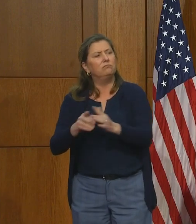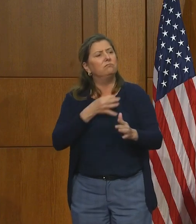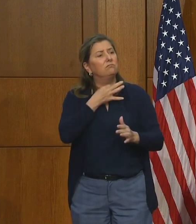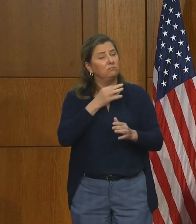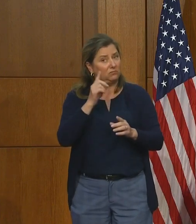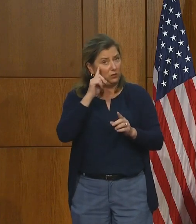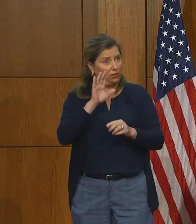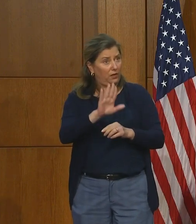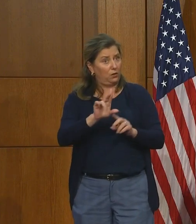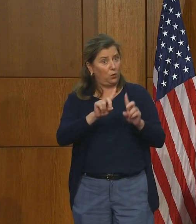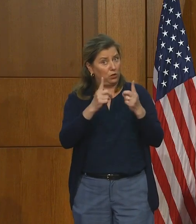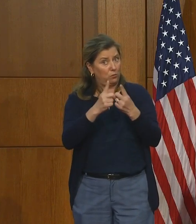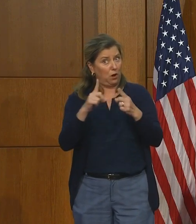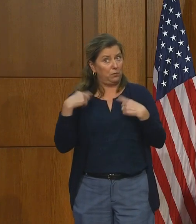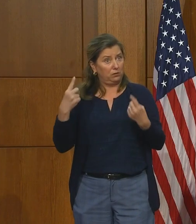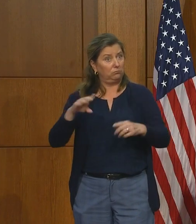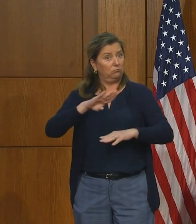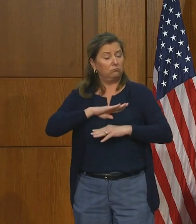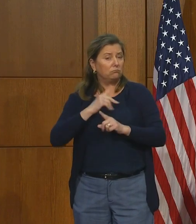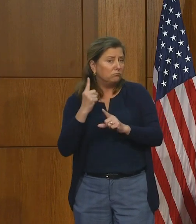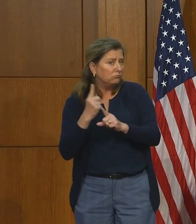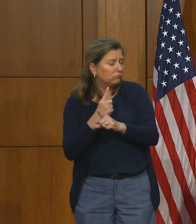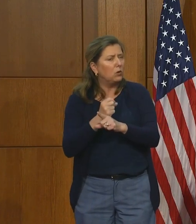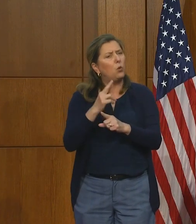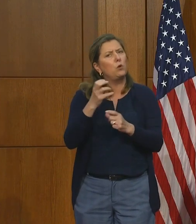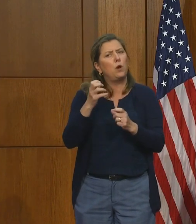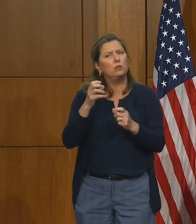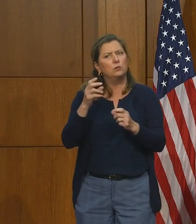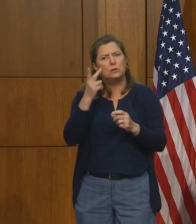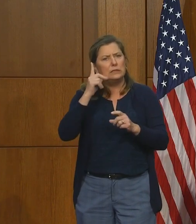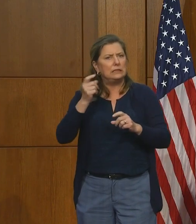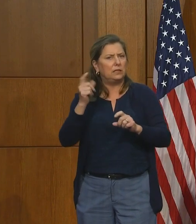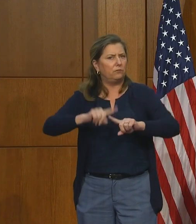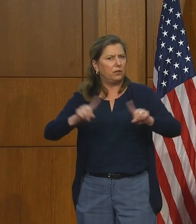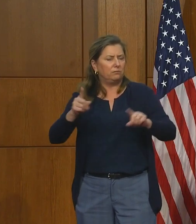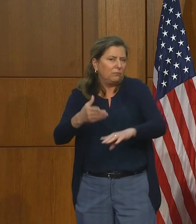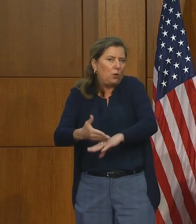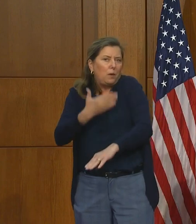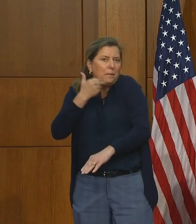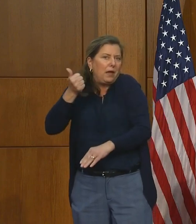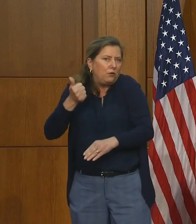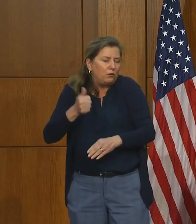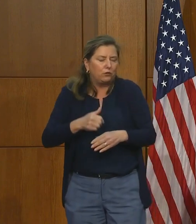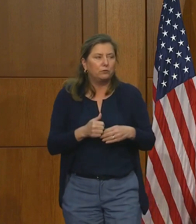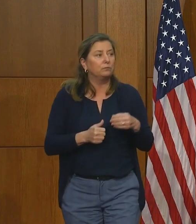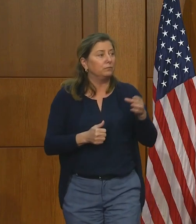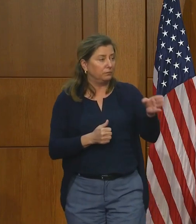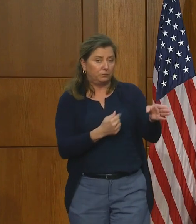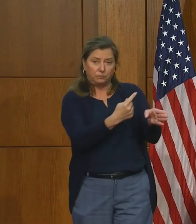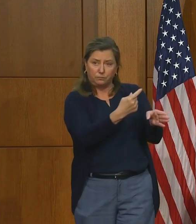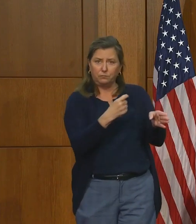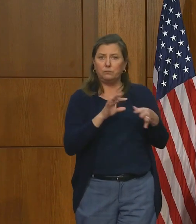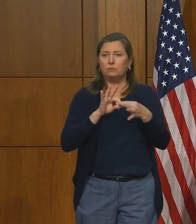I'M WONDERING HAVE YOU THOUGHT THAT THE DATA REPORTING FROM YOUR DEPARTMENT HAS BEEN